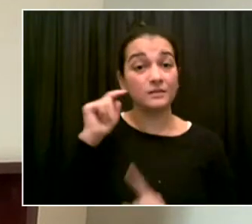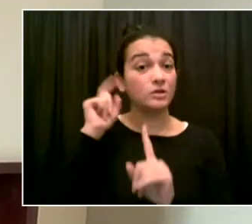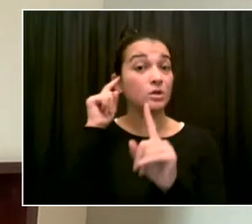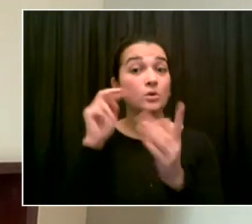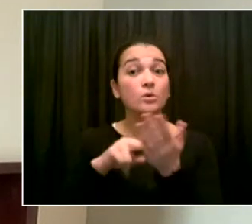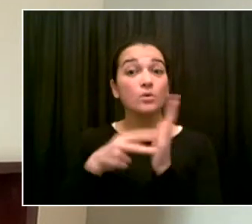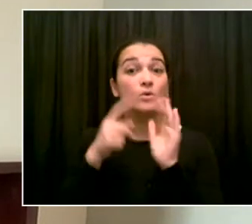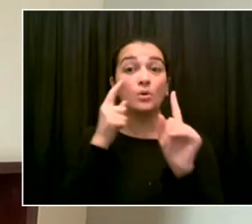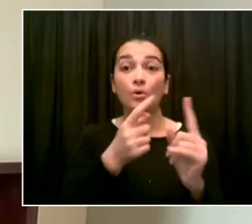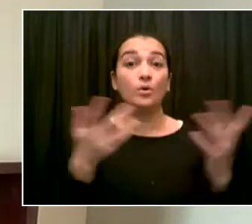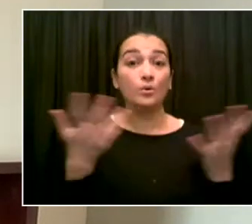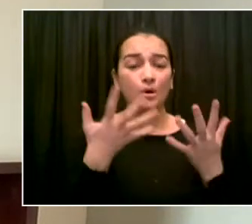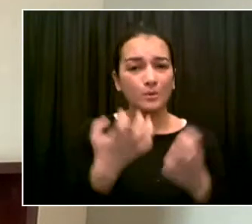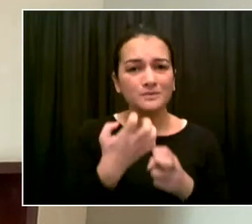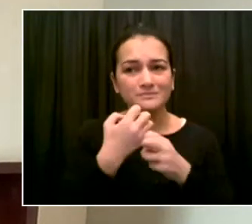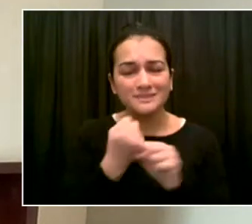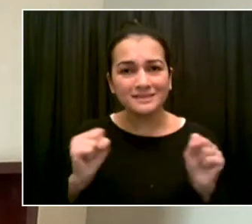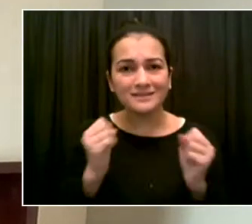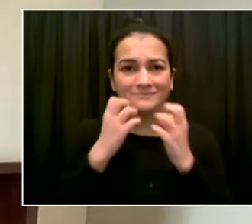STAVE SAVE LIVES AND SAVE MONEY